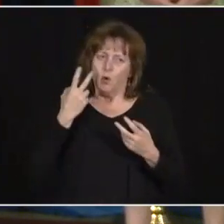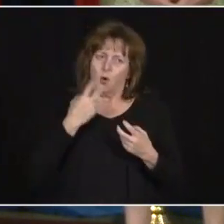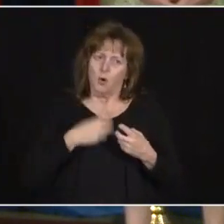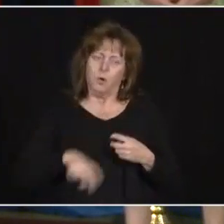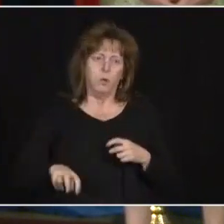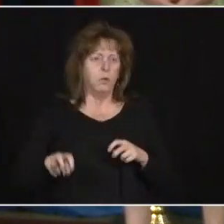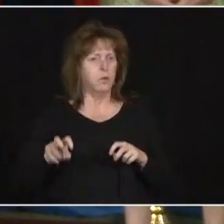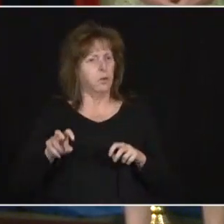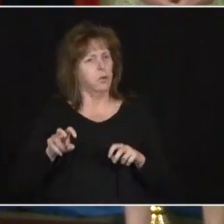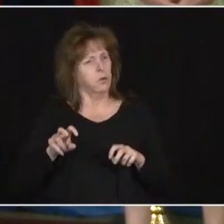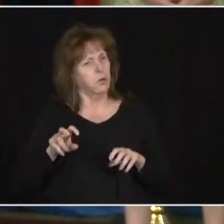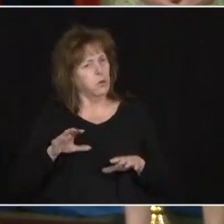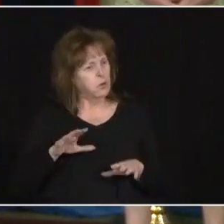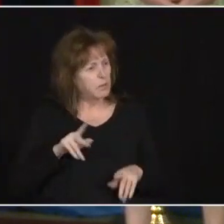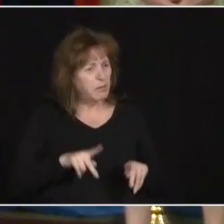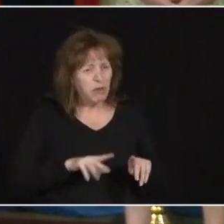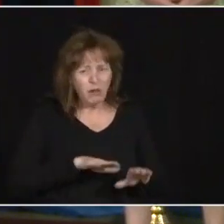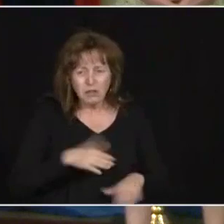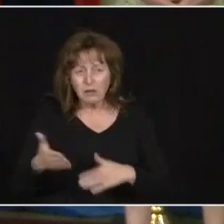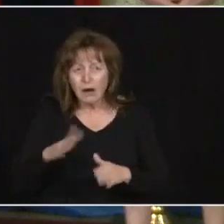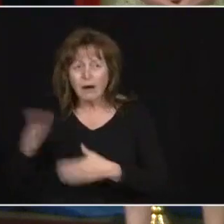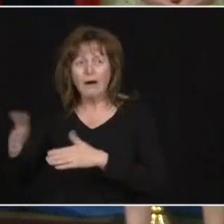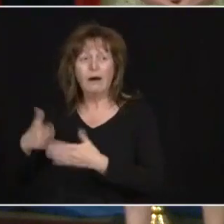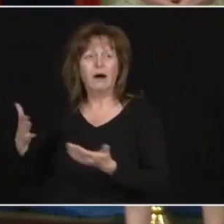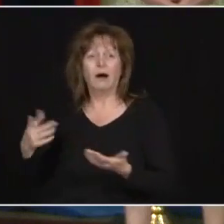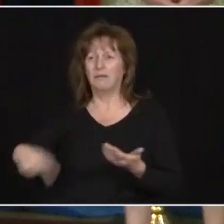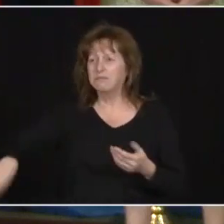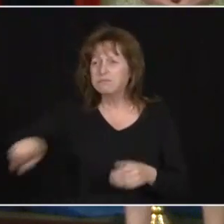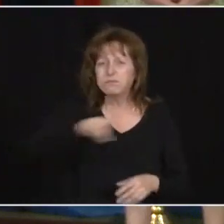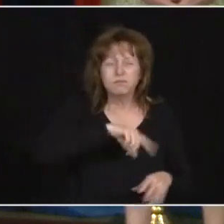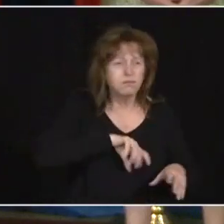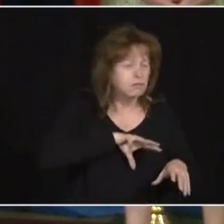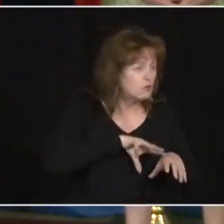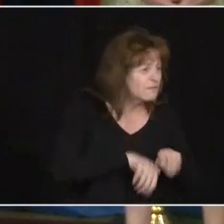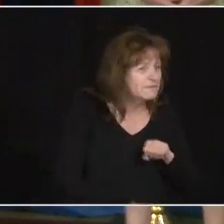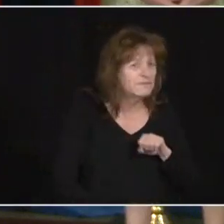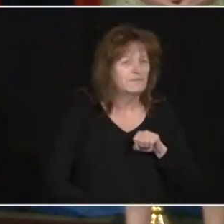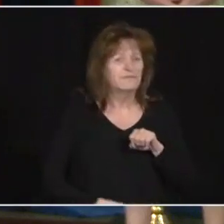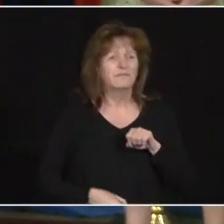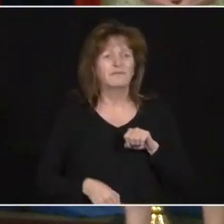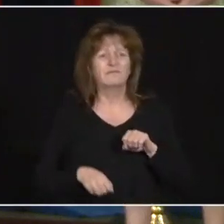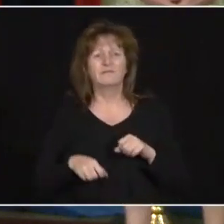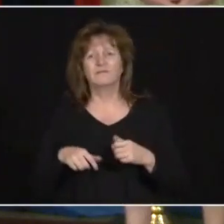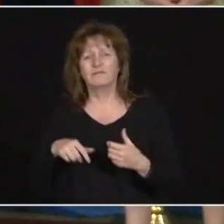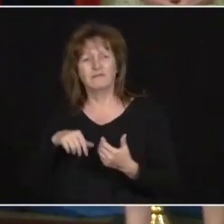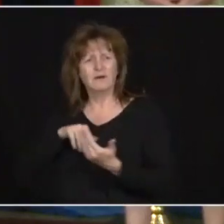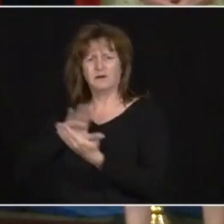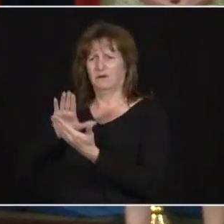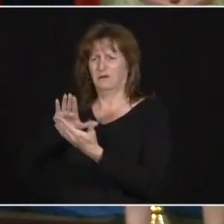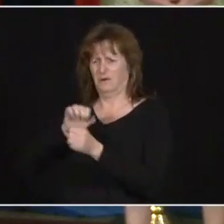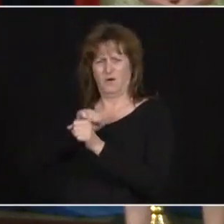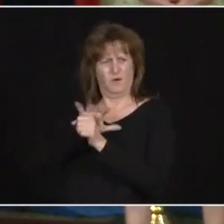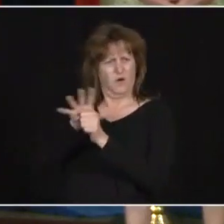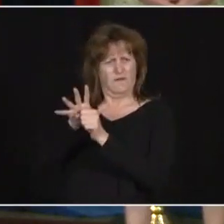I feel your grief for the lives we've lost, I feel your frustration in the face of this enemy.